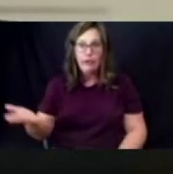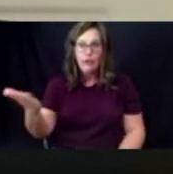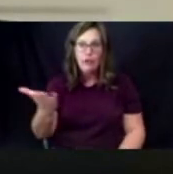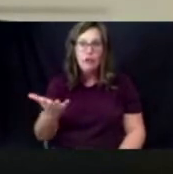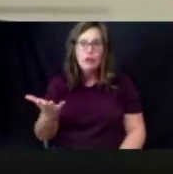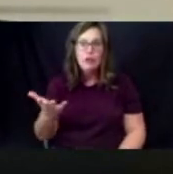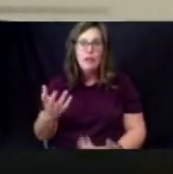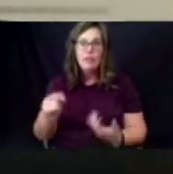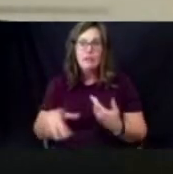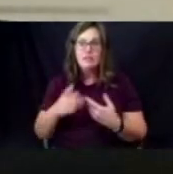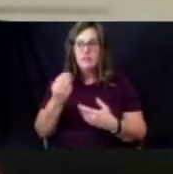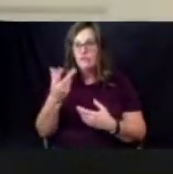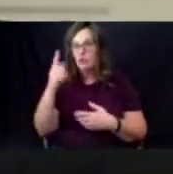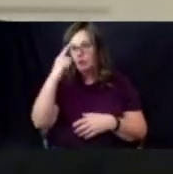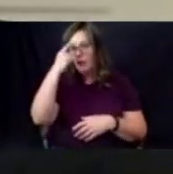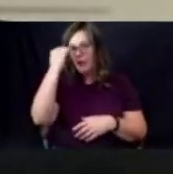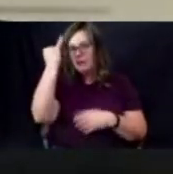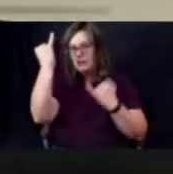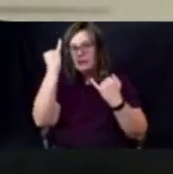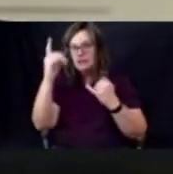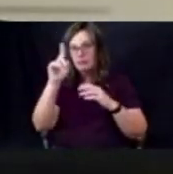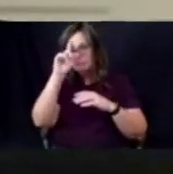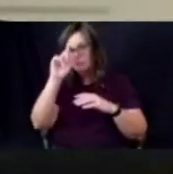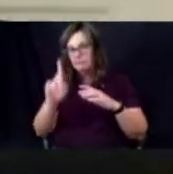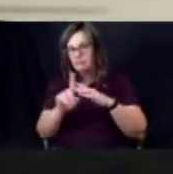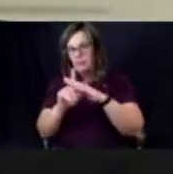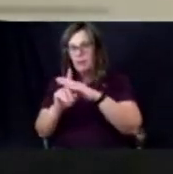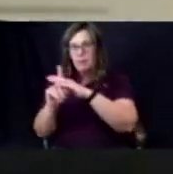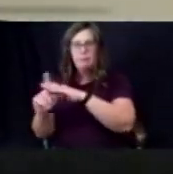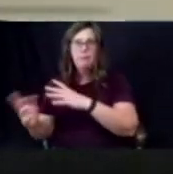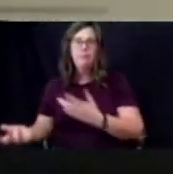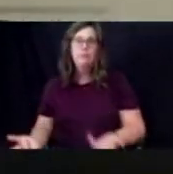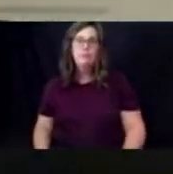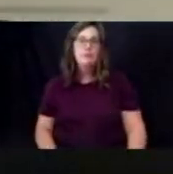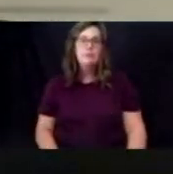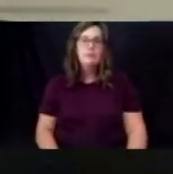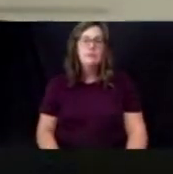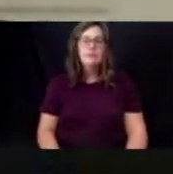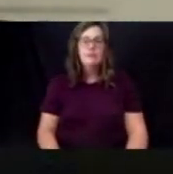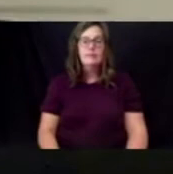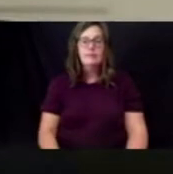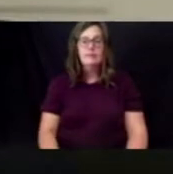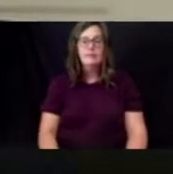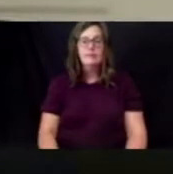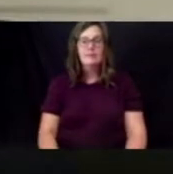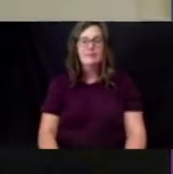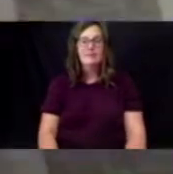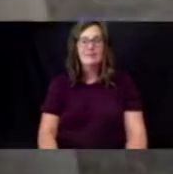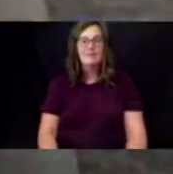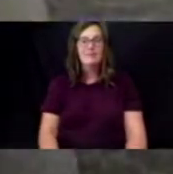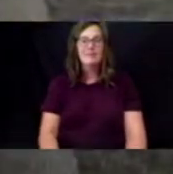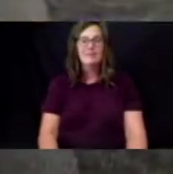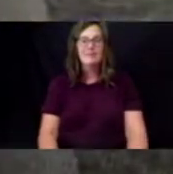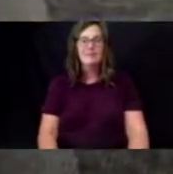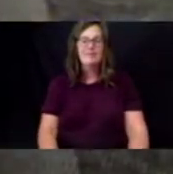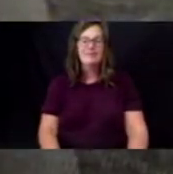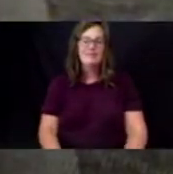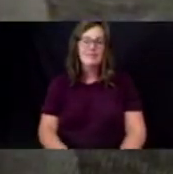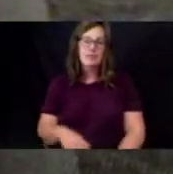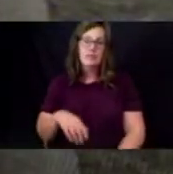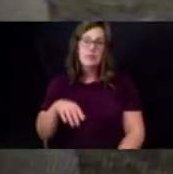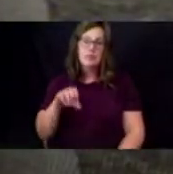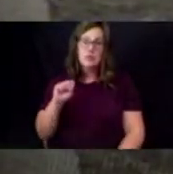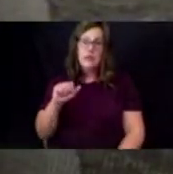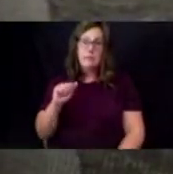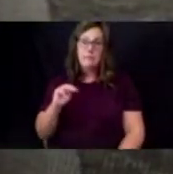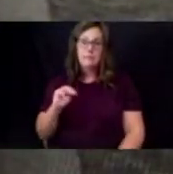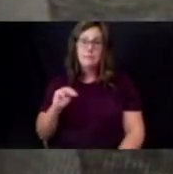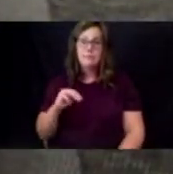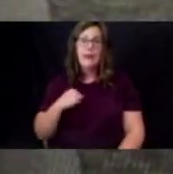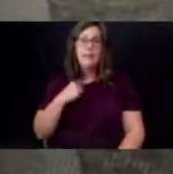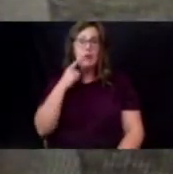head um yeah sam ally to trans people one thing i think that was the biggest lesson i learned is